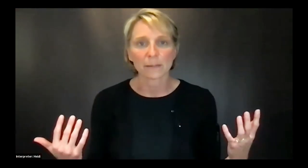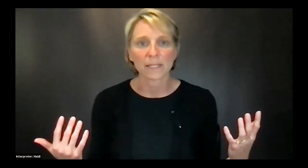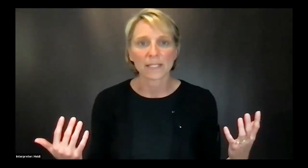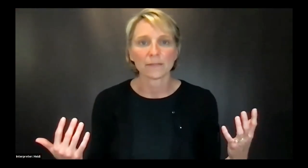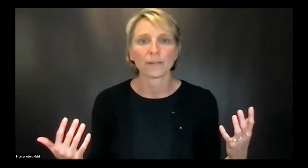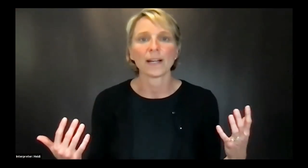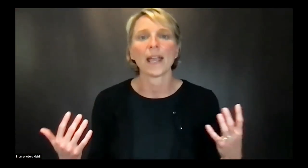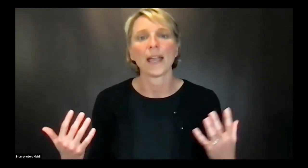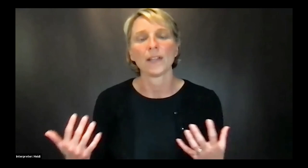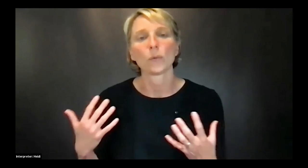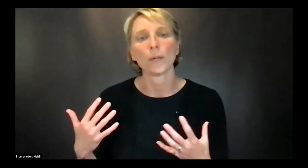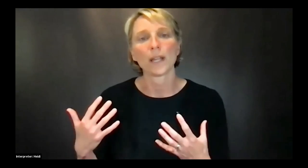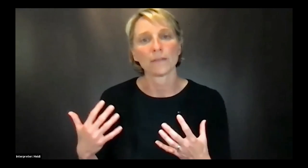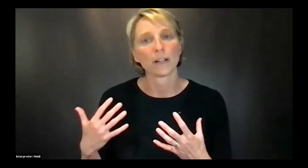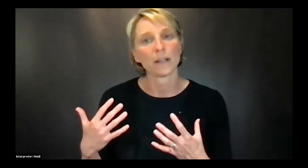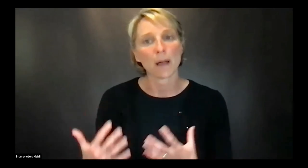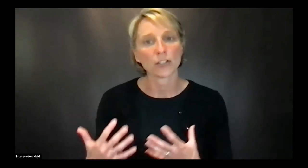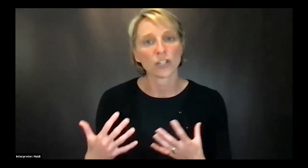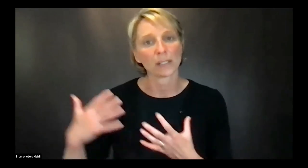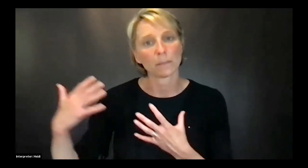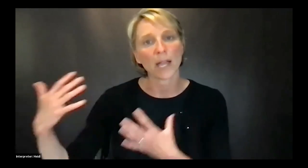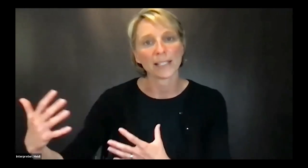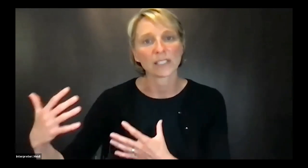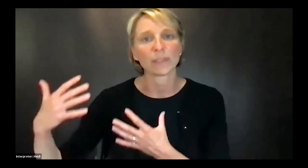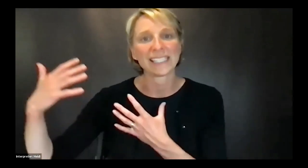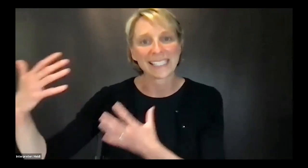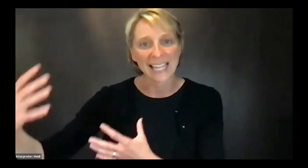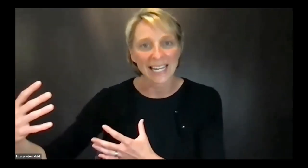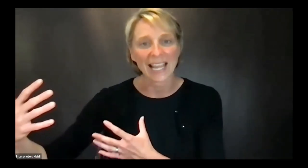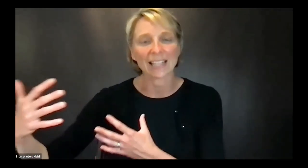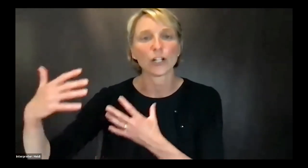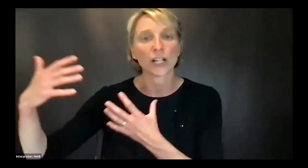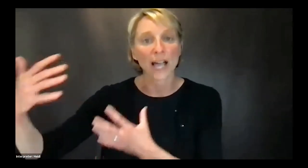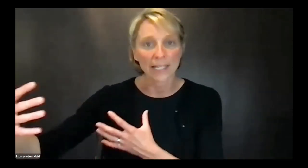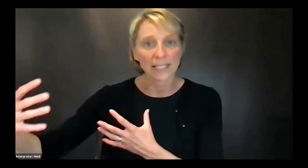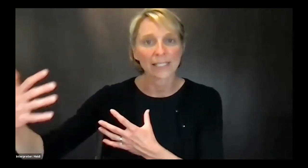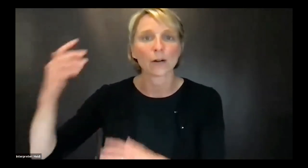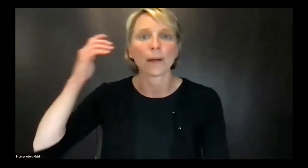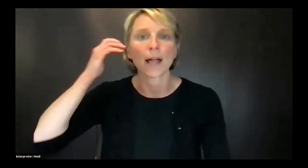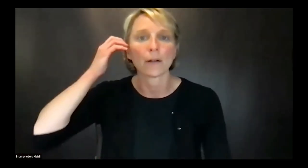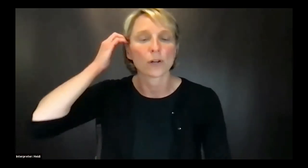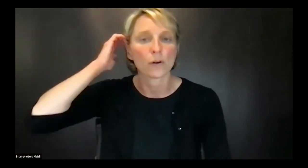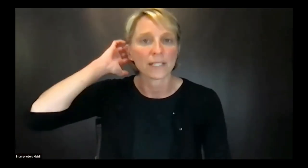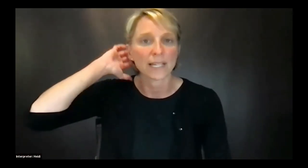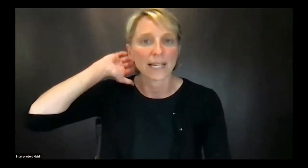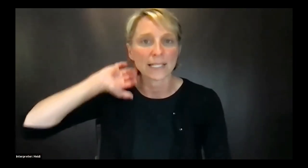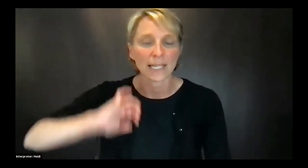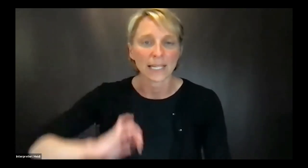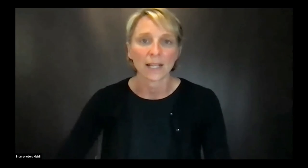bit different, and we are very much in compliance with the state and their guidance around COVID-19